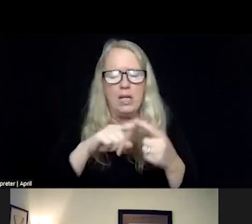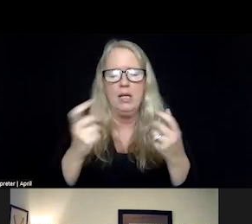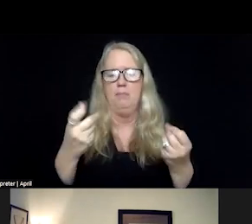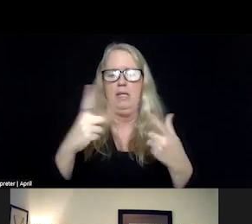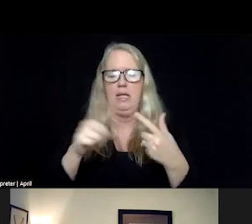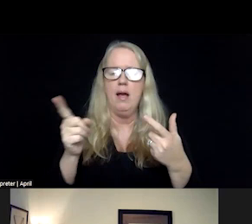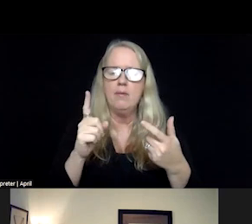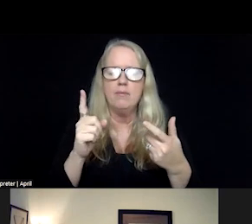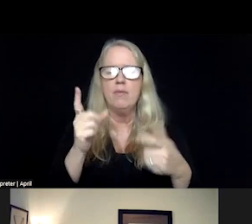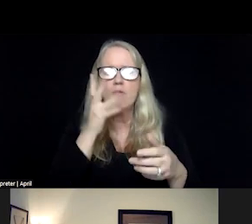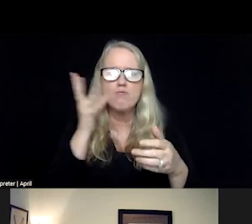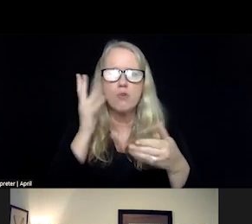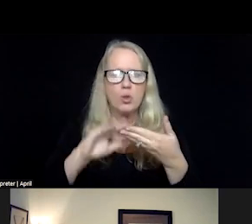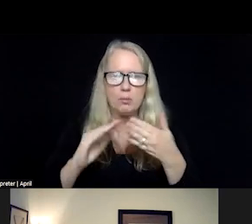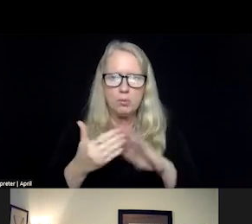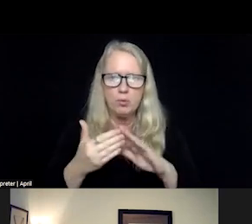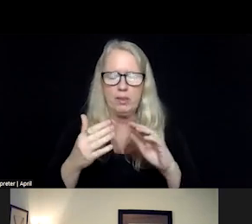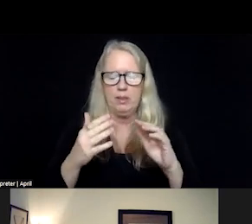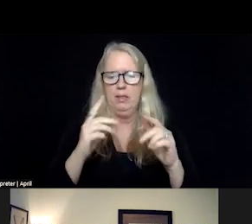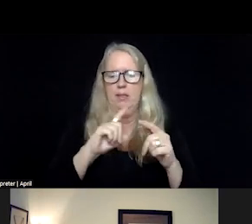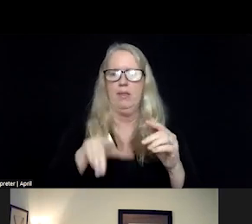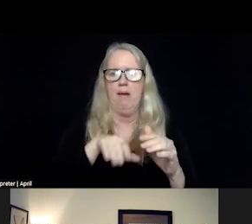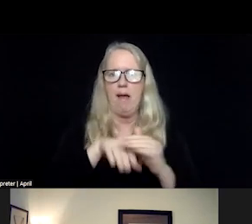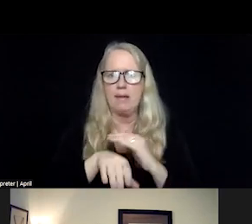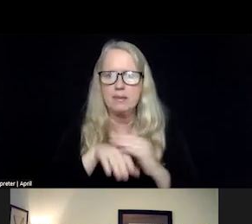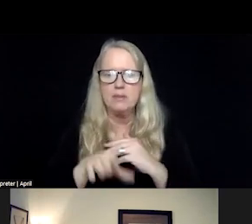TECHNOLOGY ACCESS IS FAIRLY LIMITED.